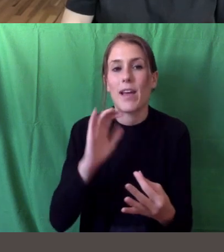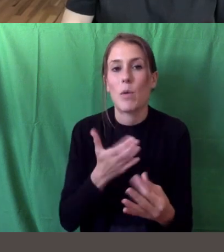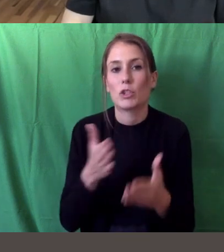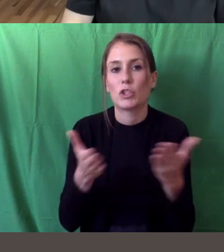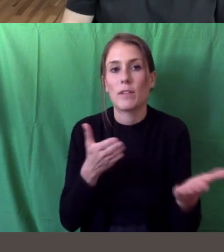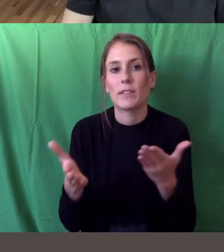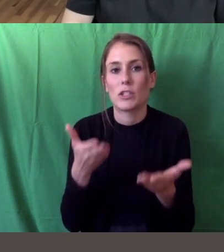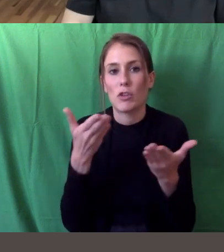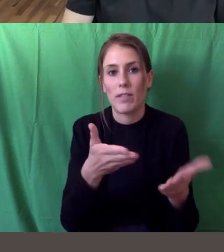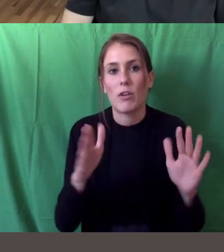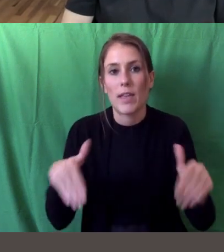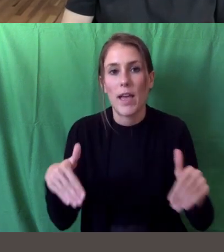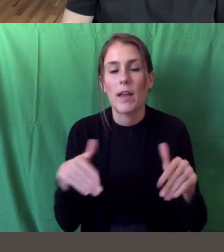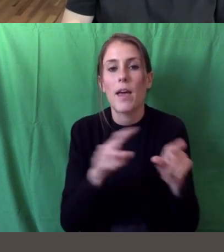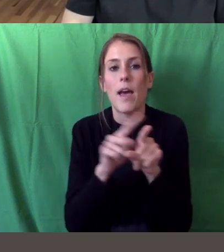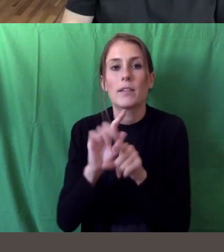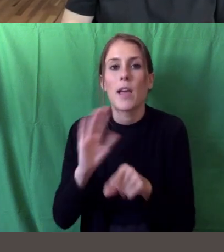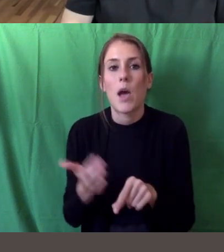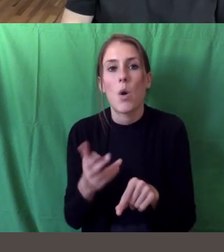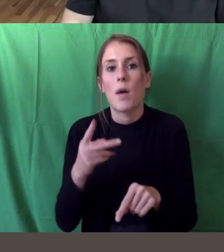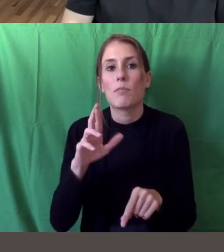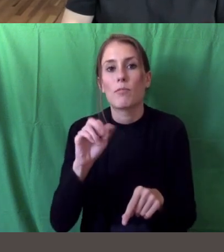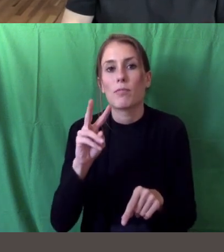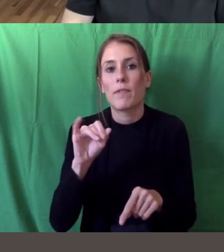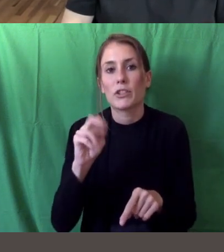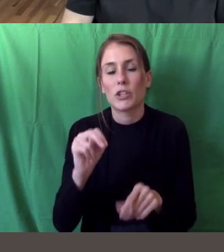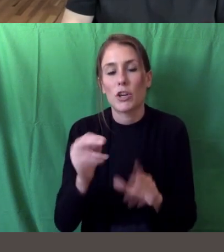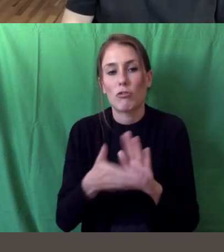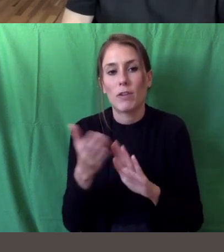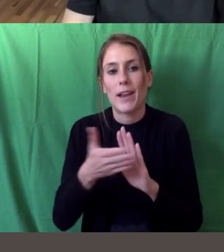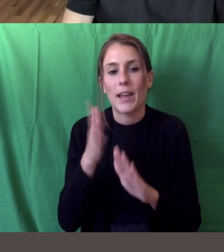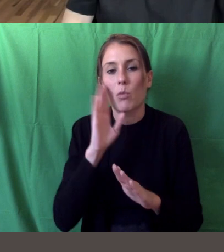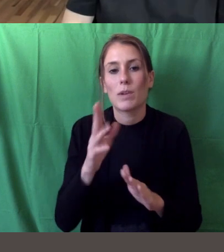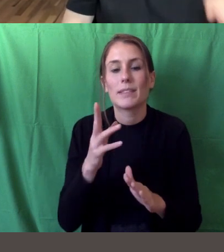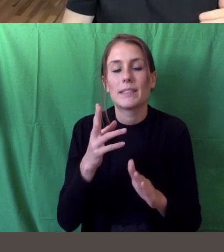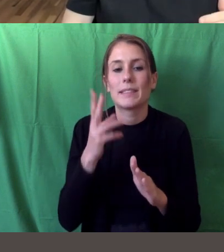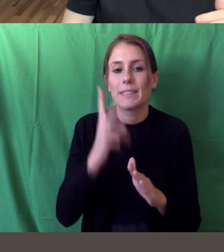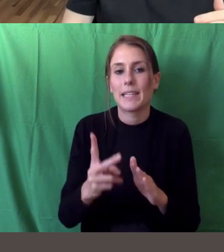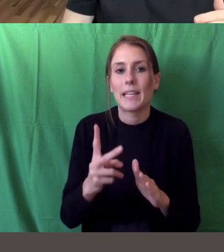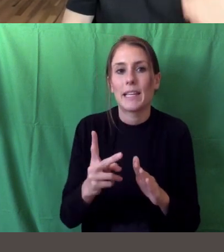And then as our provisioning is running, we're going to see all of these kind of individual,